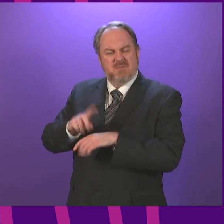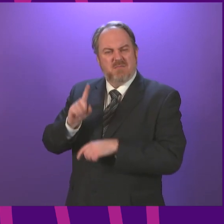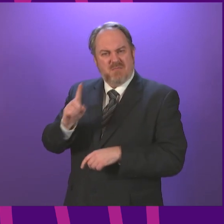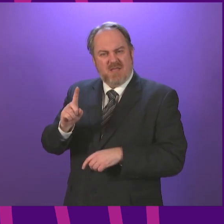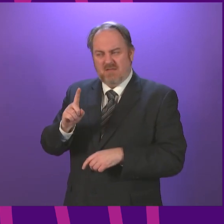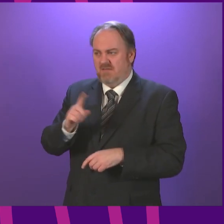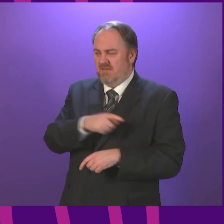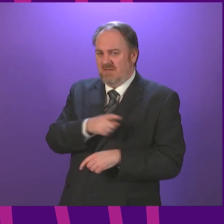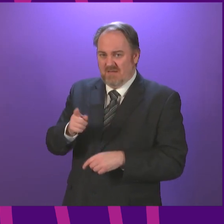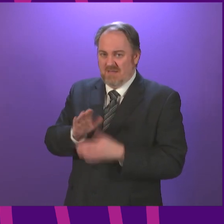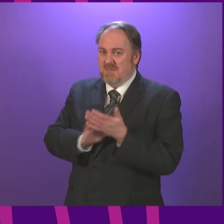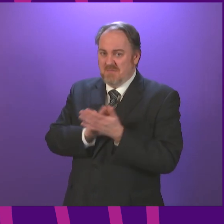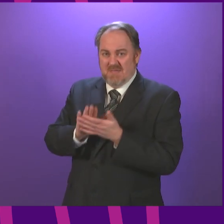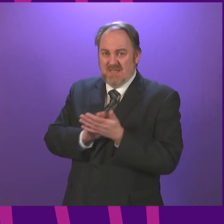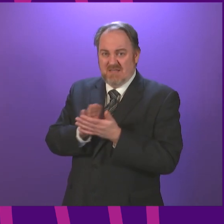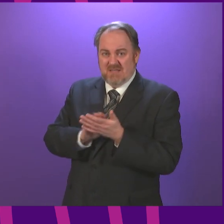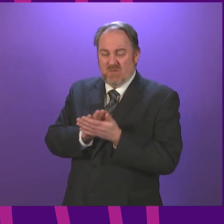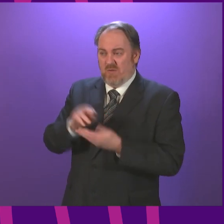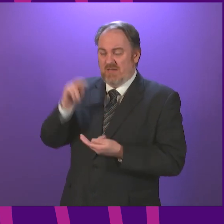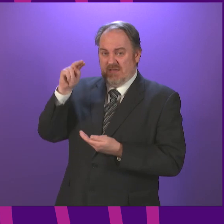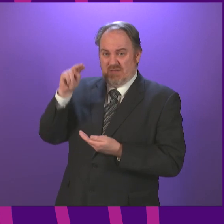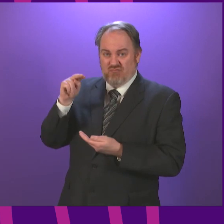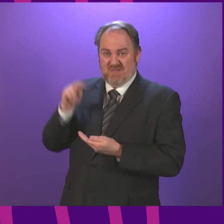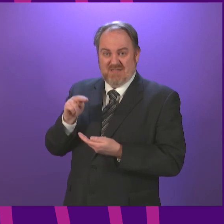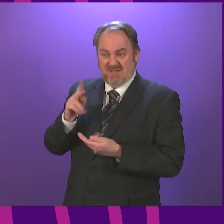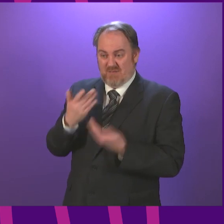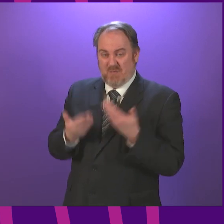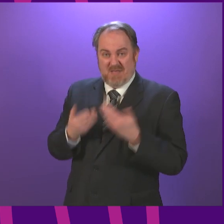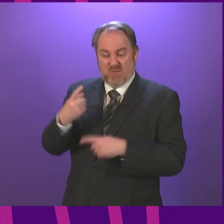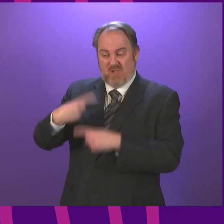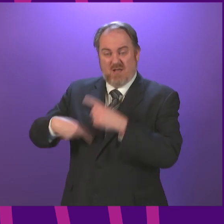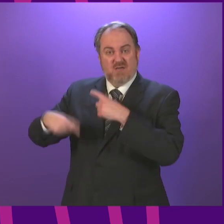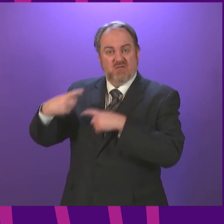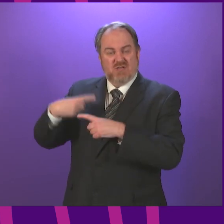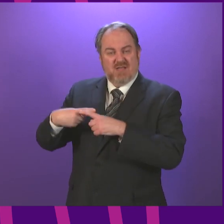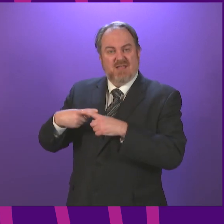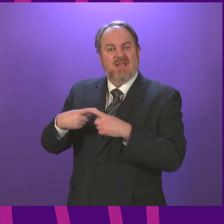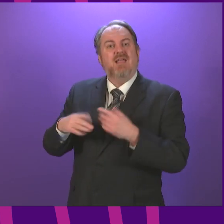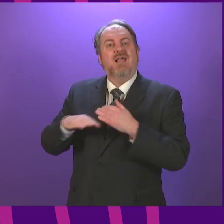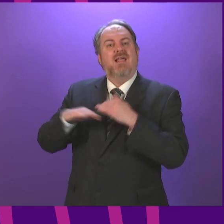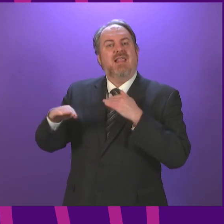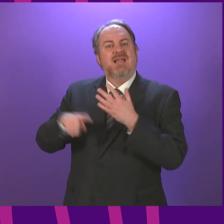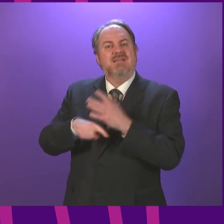decreased revenues, in December, we saw healthy land and buildings transaction tax revenues,